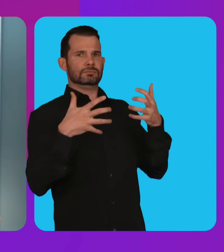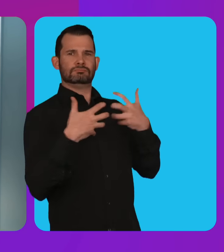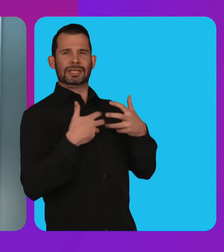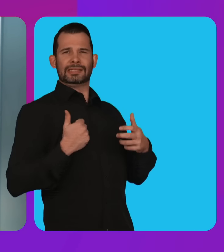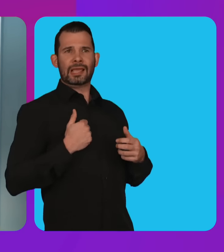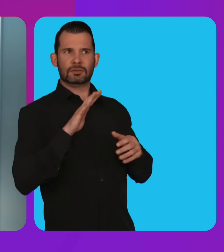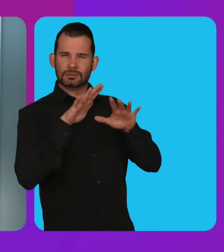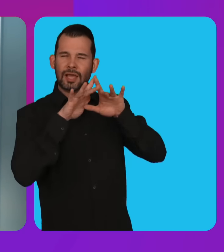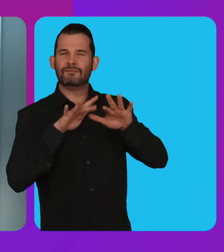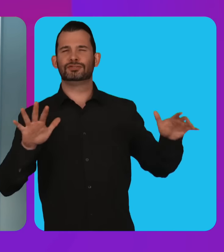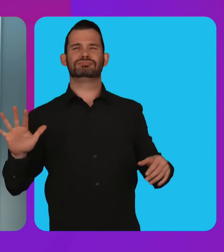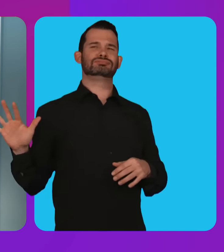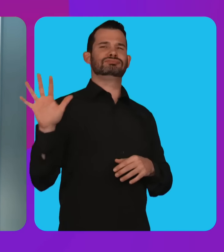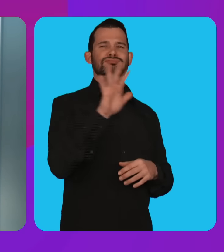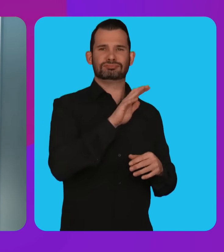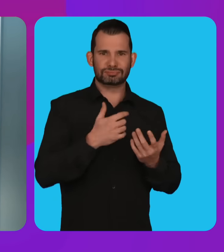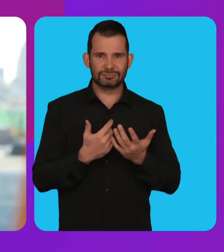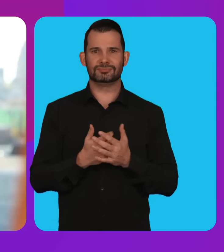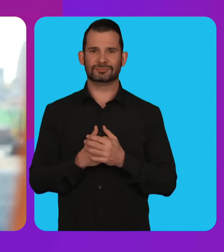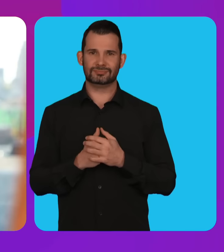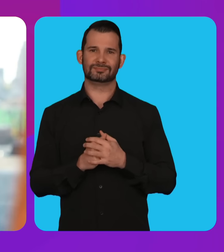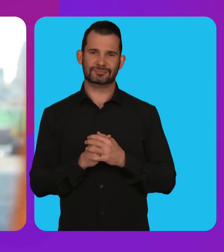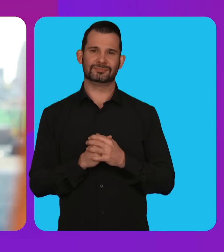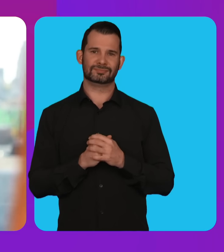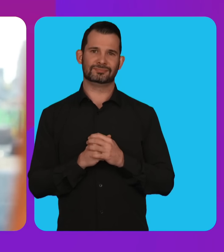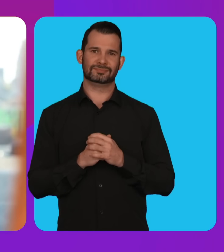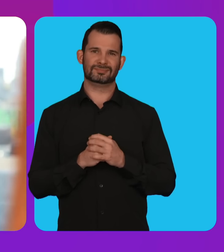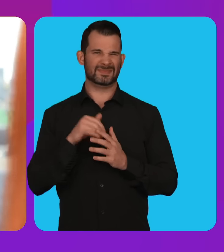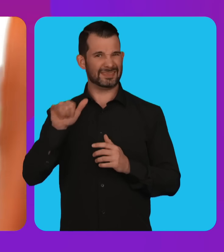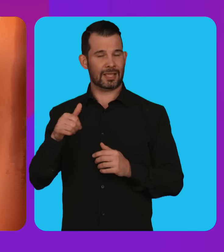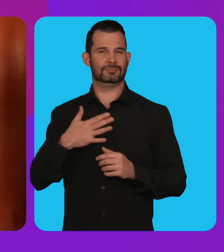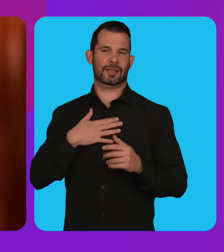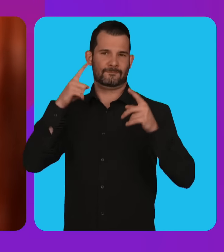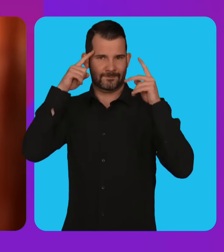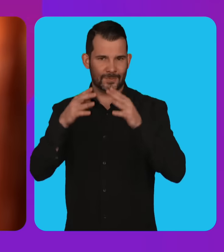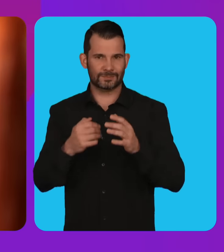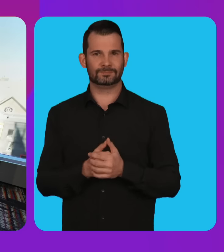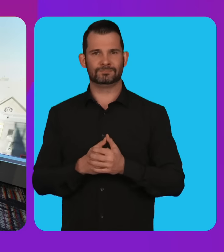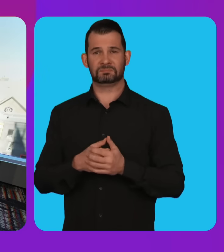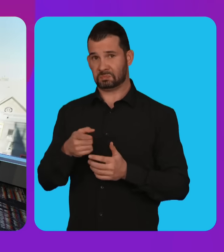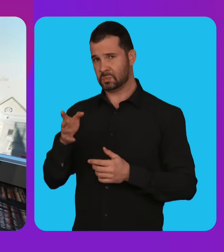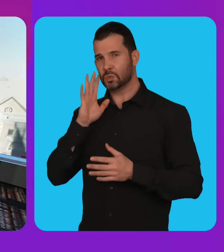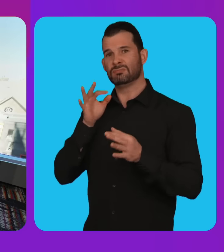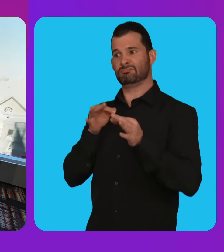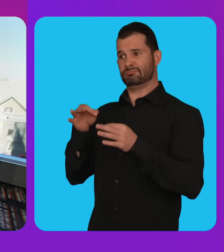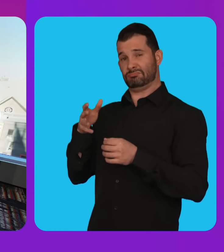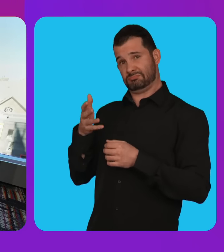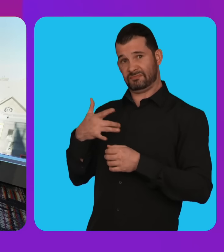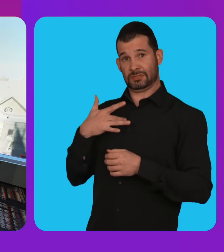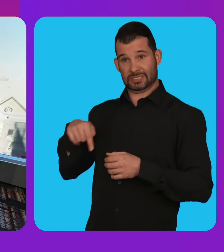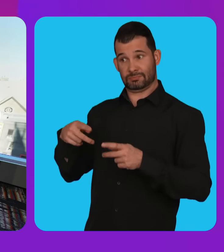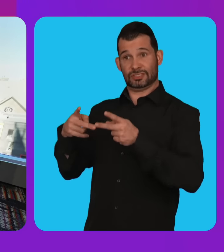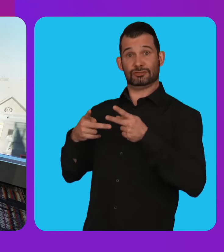And that was my focus. [Interpreter 3] Would you say this position has changed you at all?